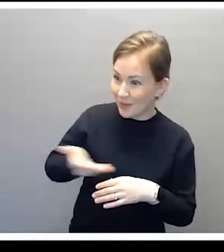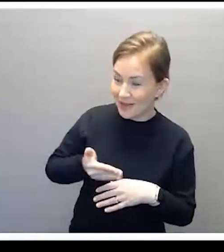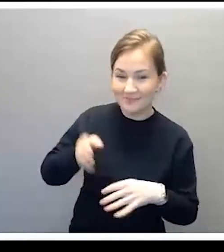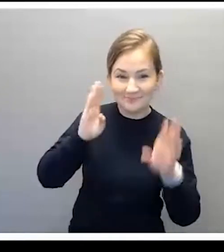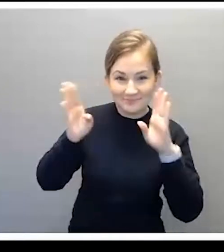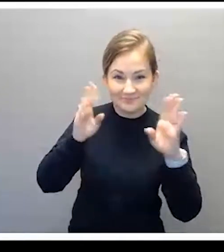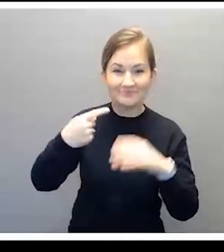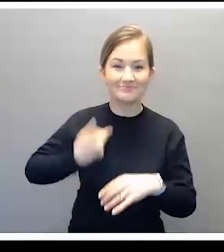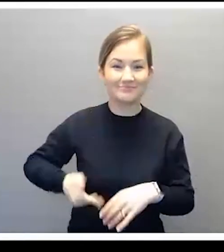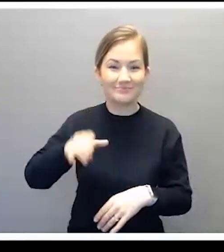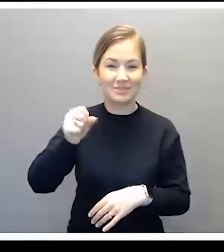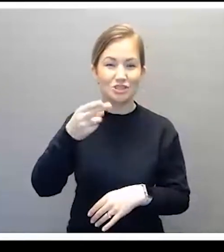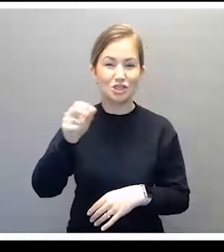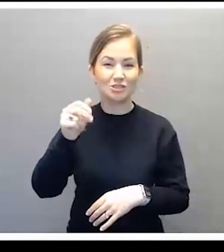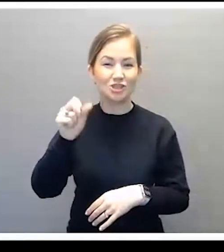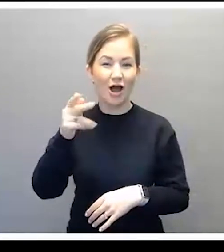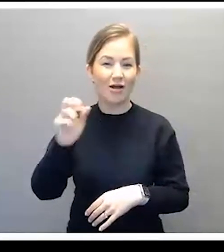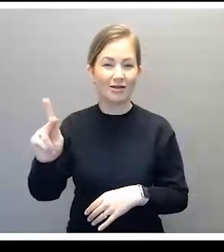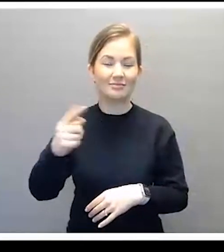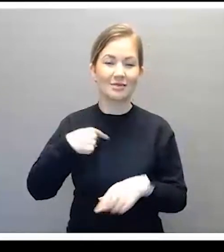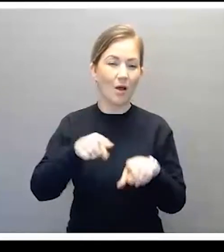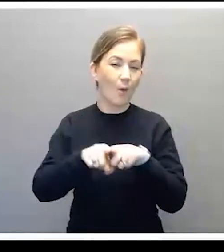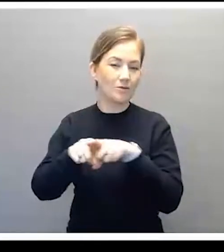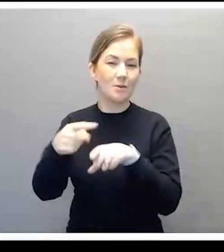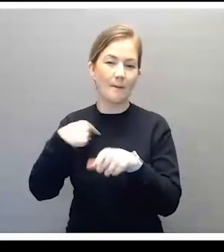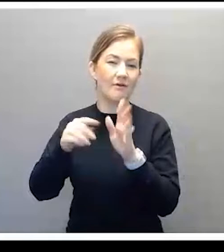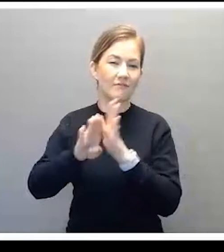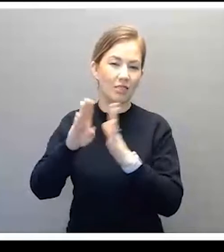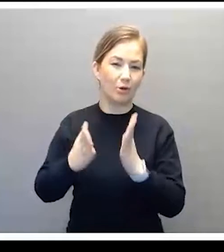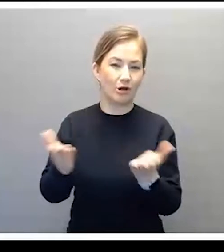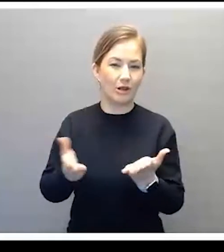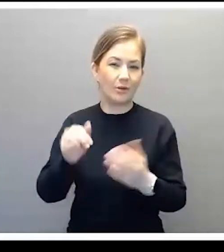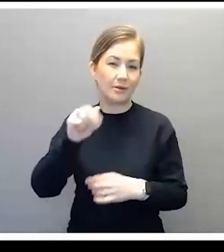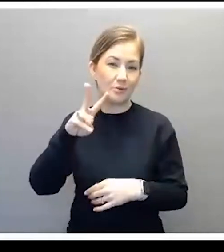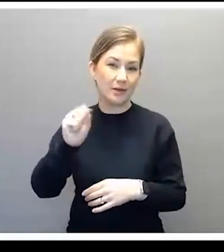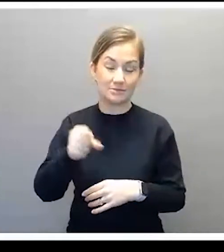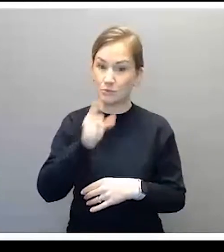Welcome Christian. Hey everyone, Shashank here, I'm also a developer, I work at AWS.